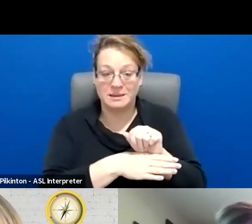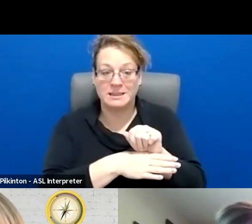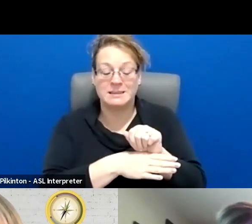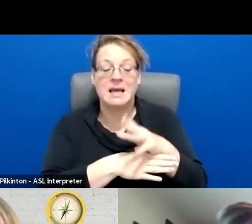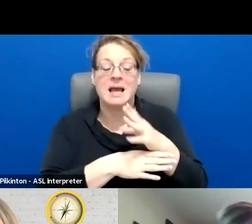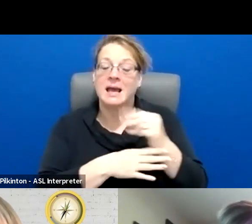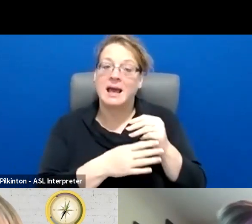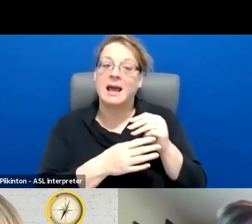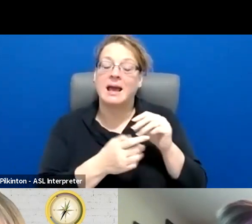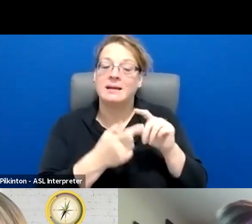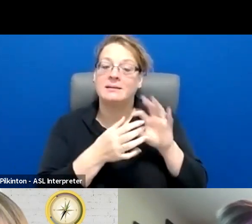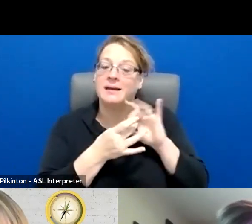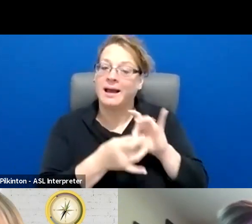I will say that recently there has been a way to develop an employee resource group within the medical center for individuals or employees with disabilities.